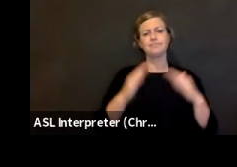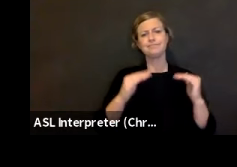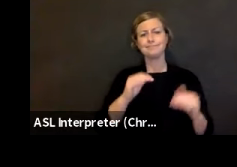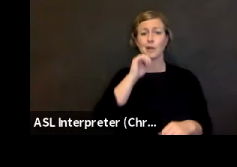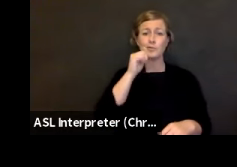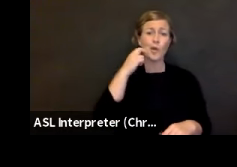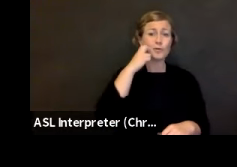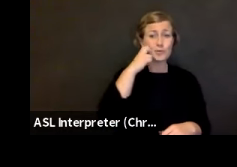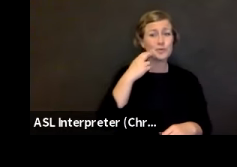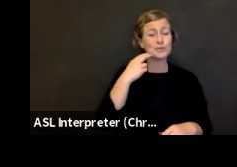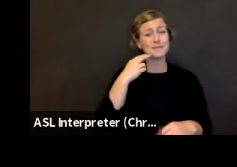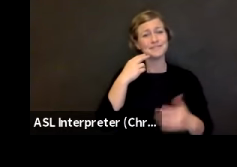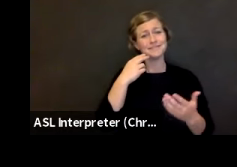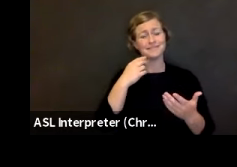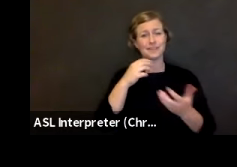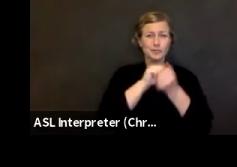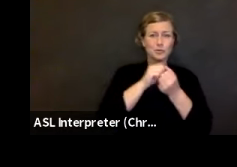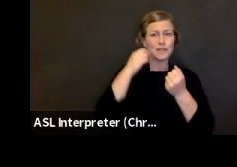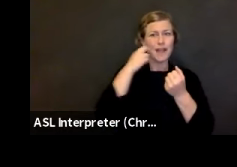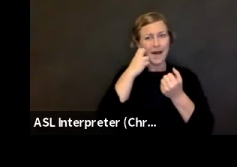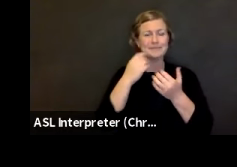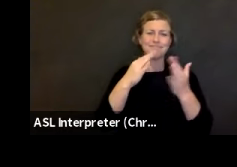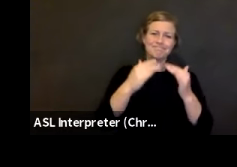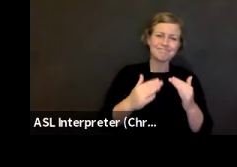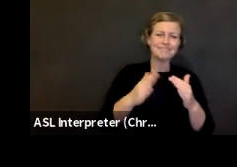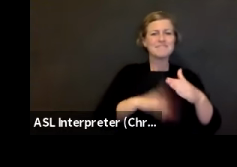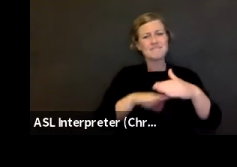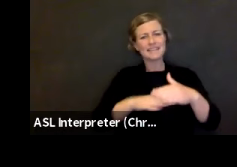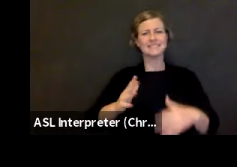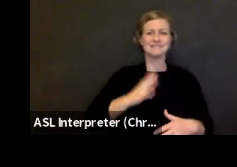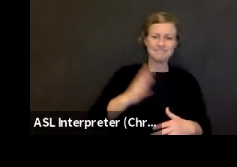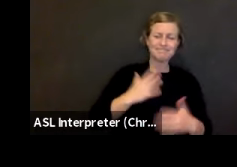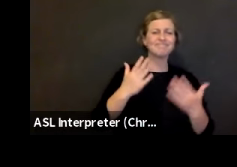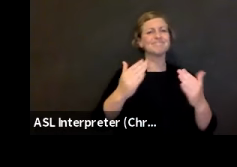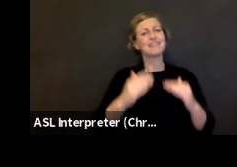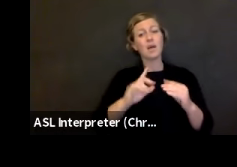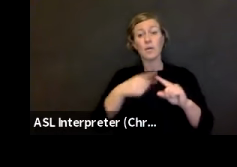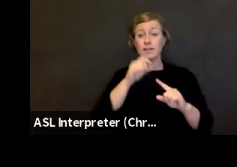supporting or opposing specific candidates for public office in these